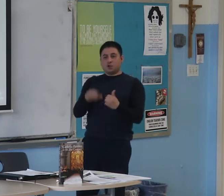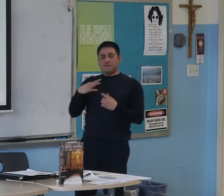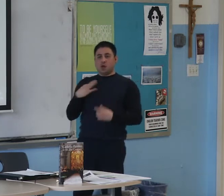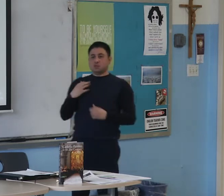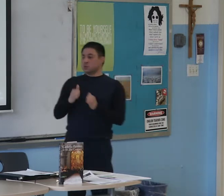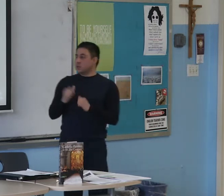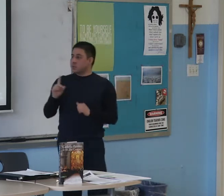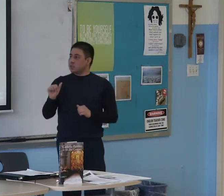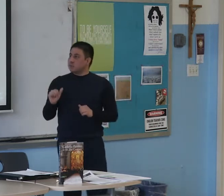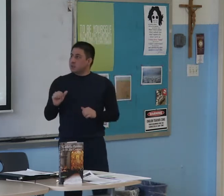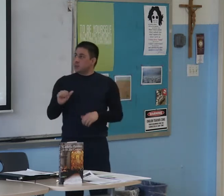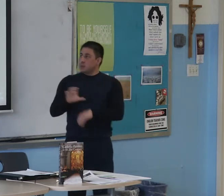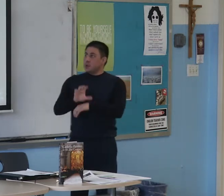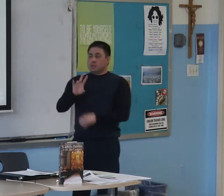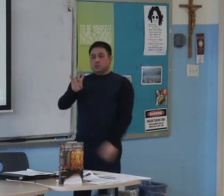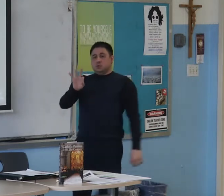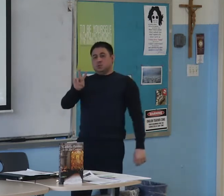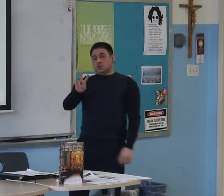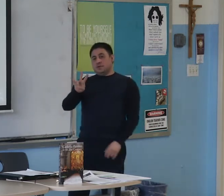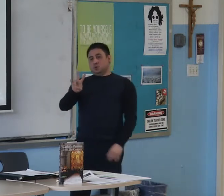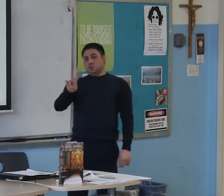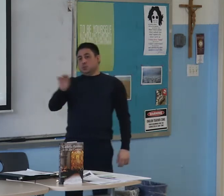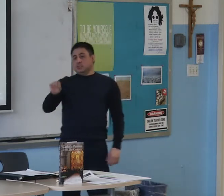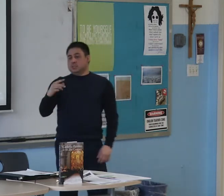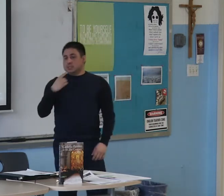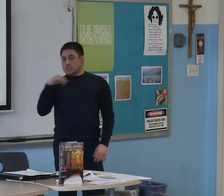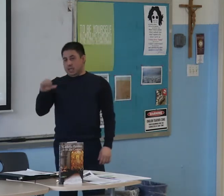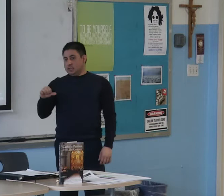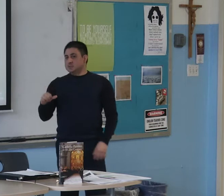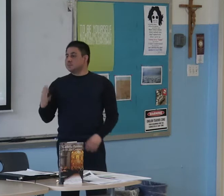a disability at the parish, 72% said yes. "Are they ministers with